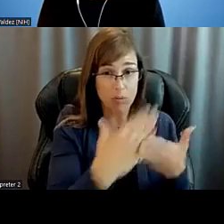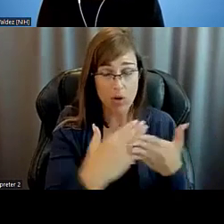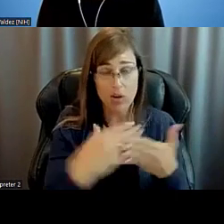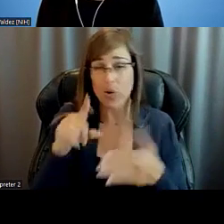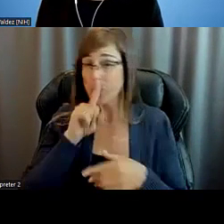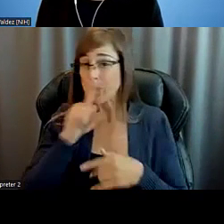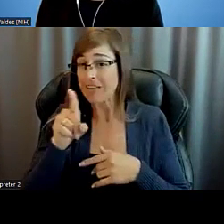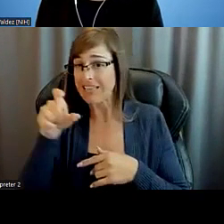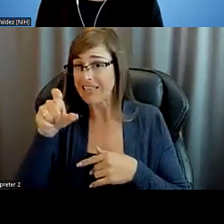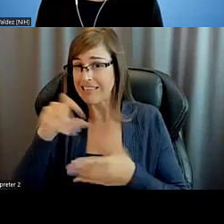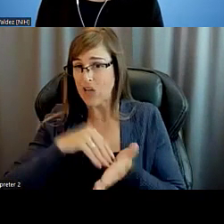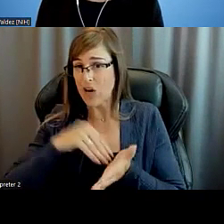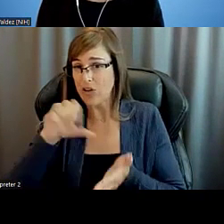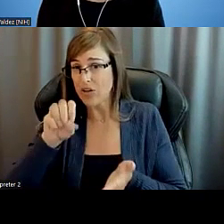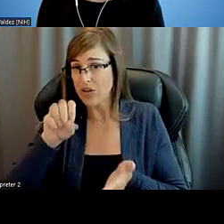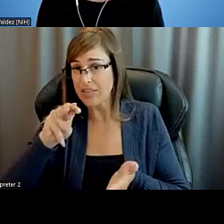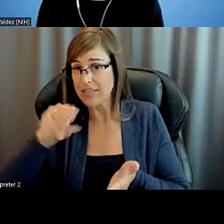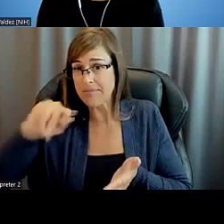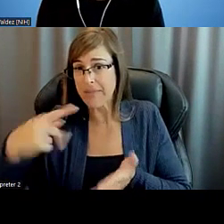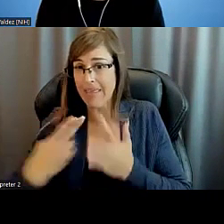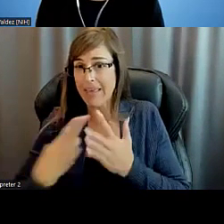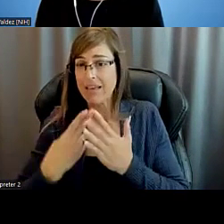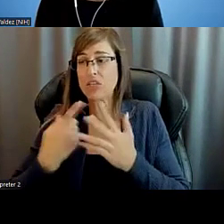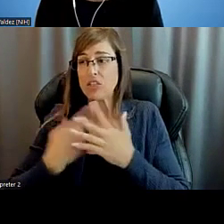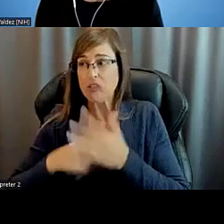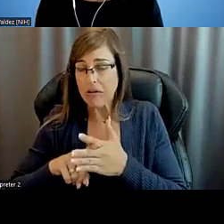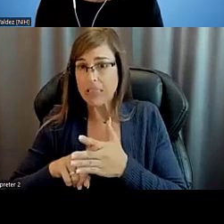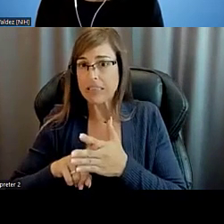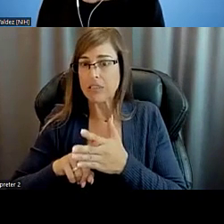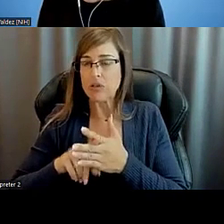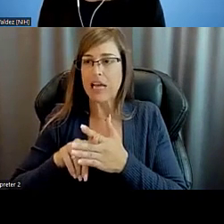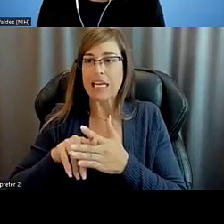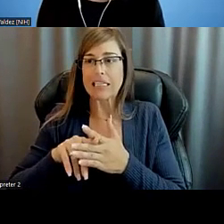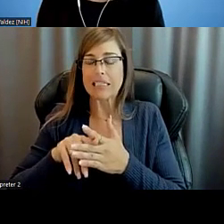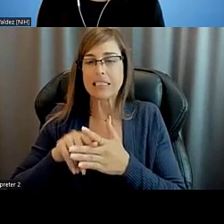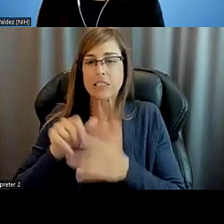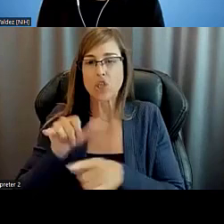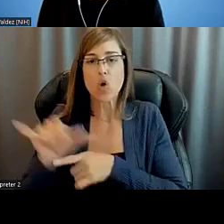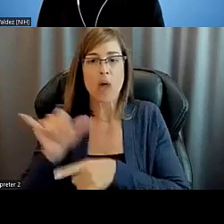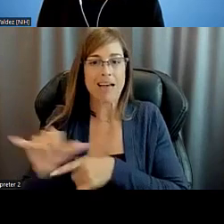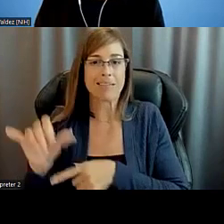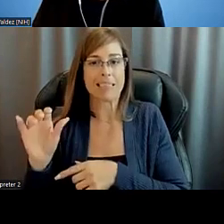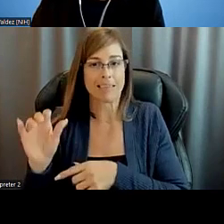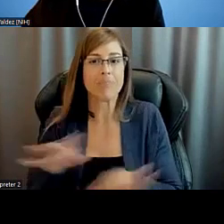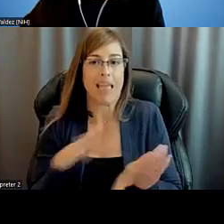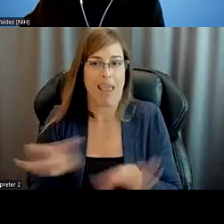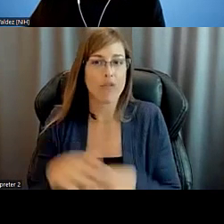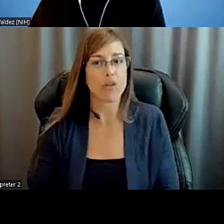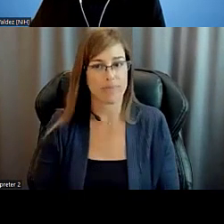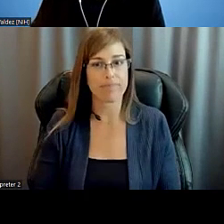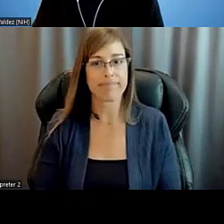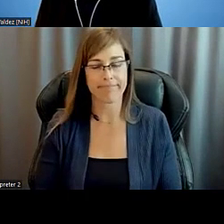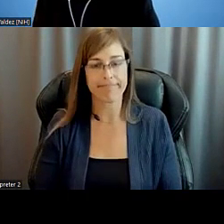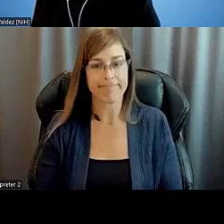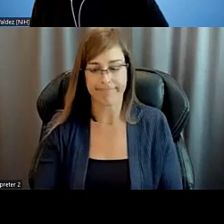Dr. Smith has started to engage in other harassing behaviors that are of concern. Okay.